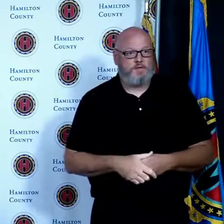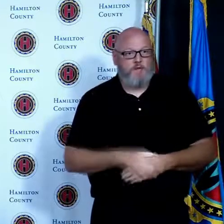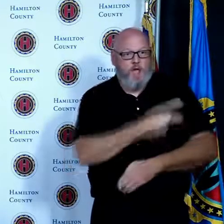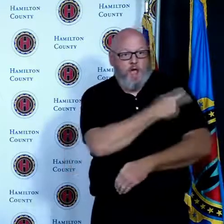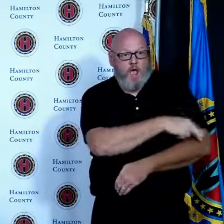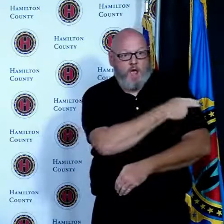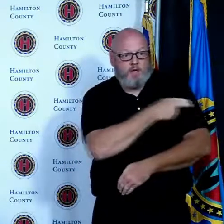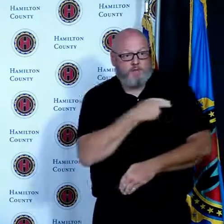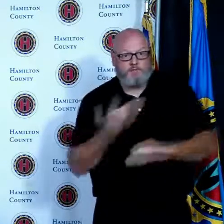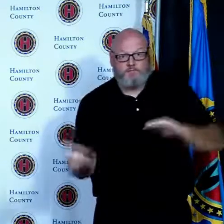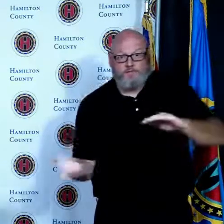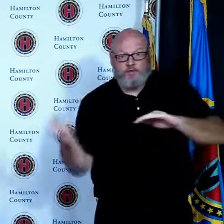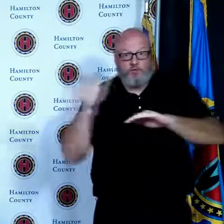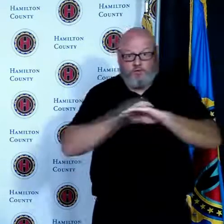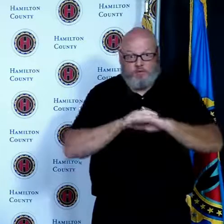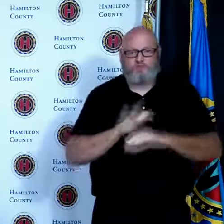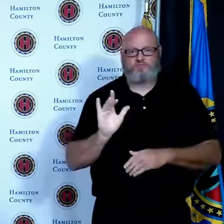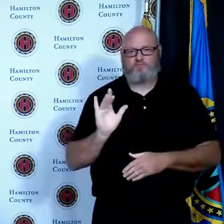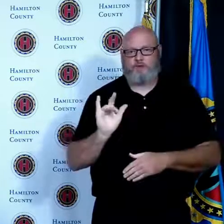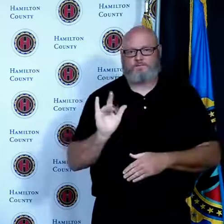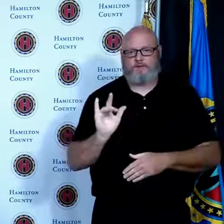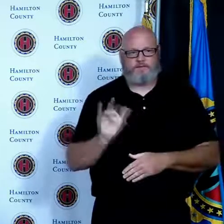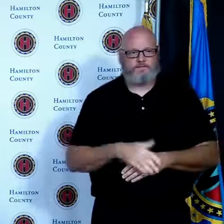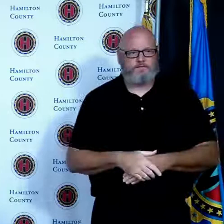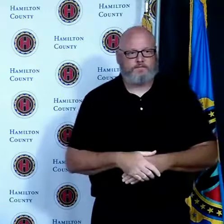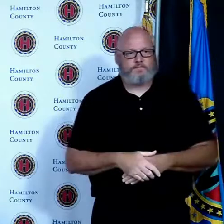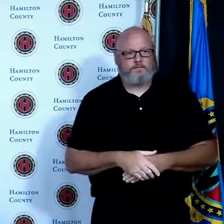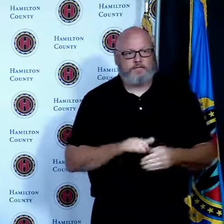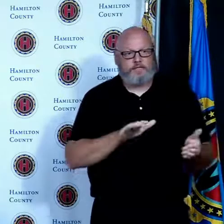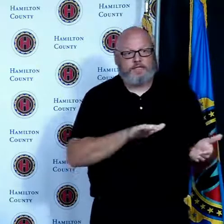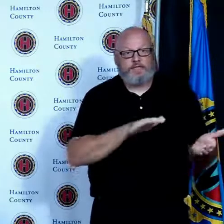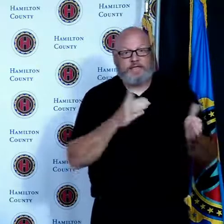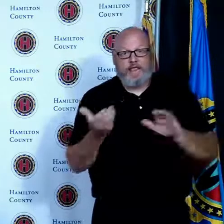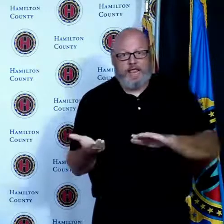you recall last week it was eleven so we're